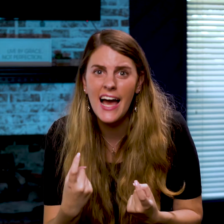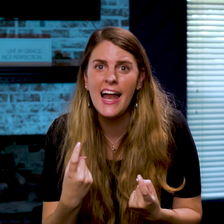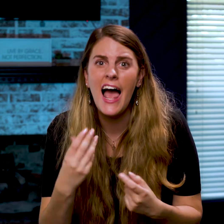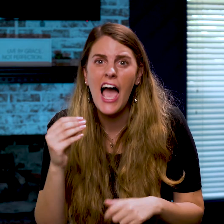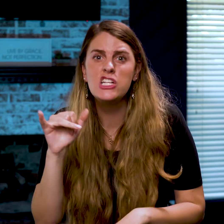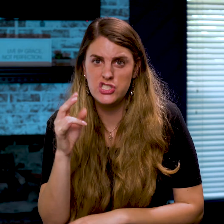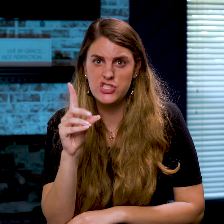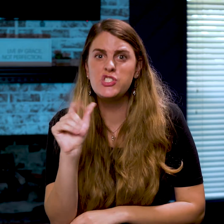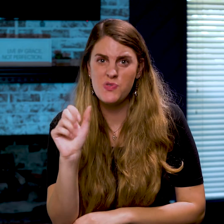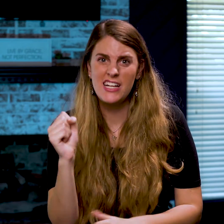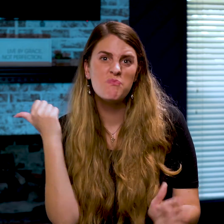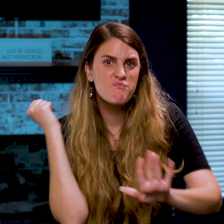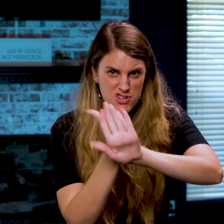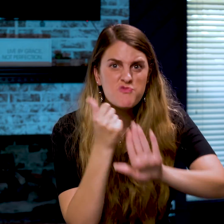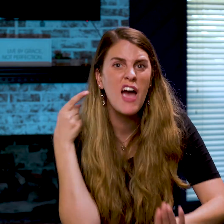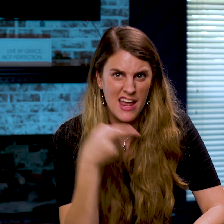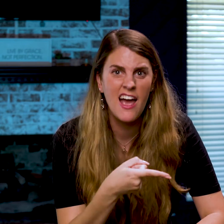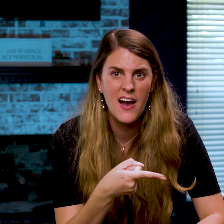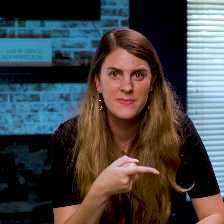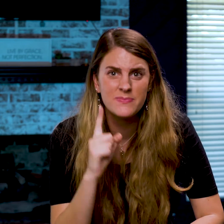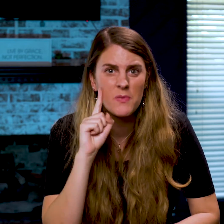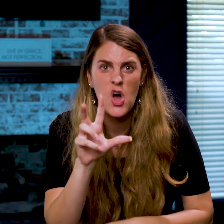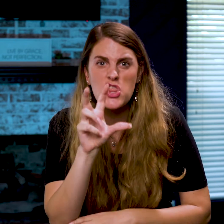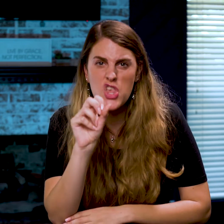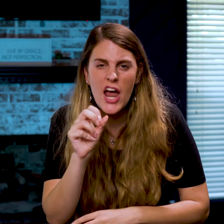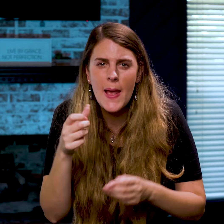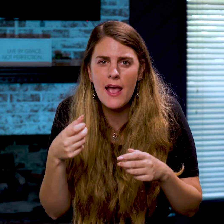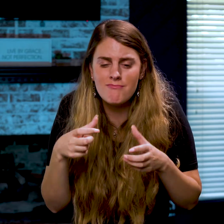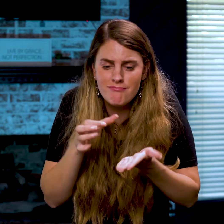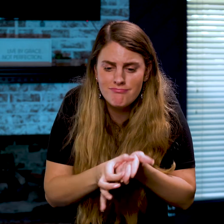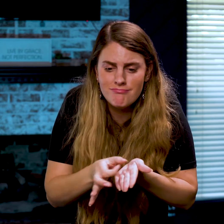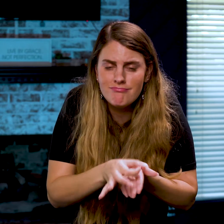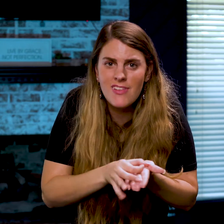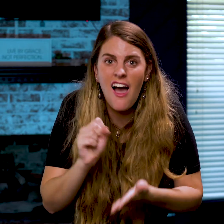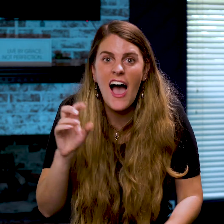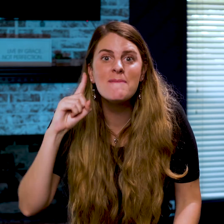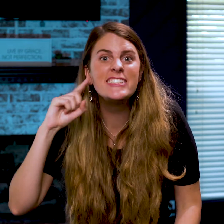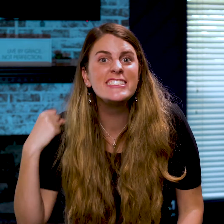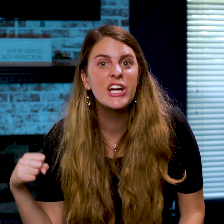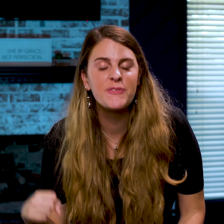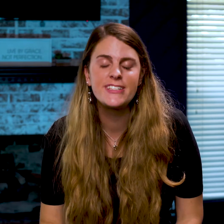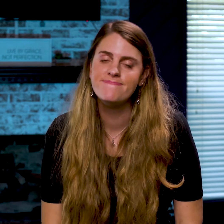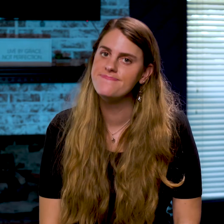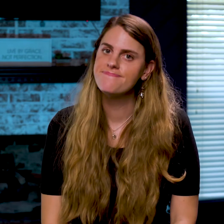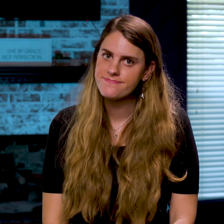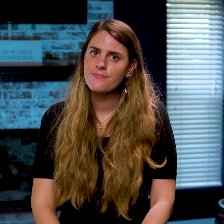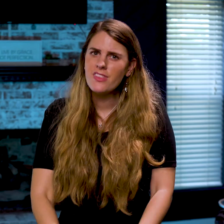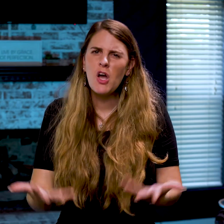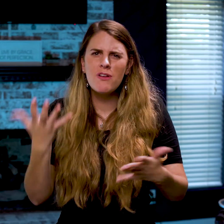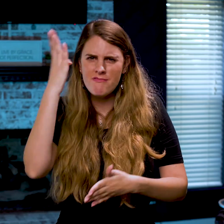and Judas betrayed Him for 30 pieces of silver.